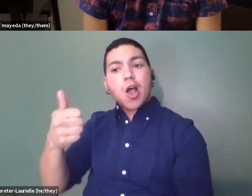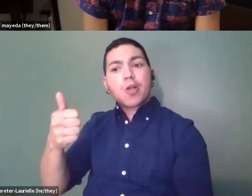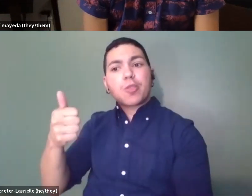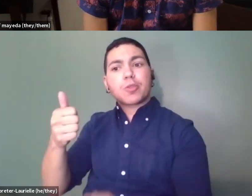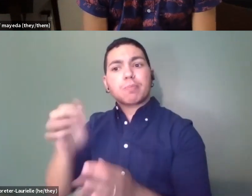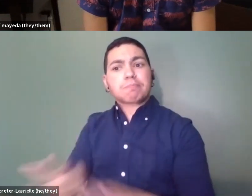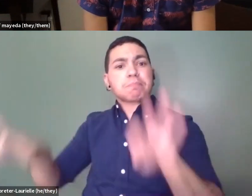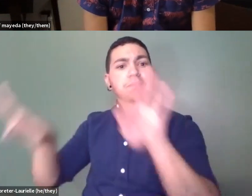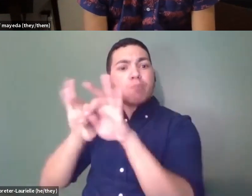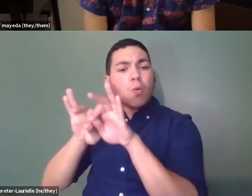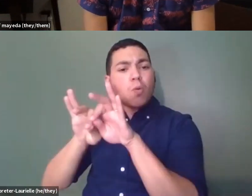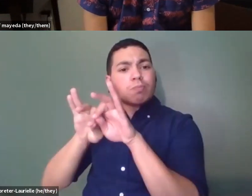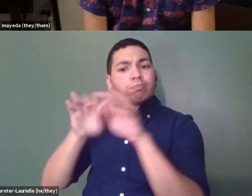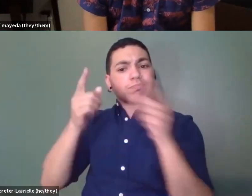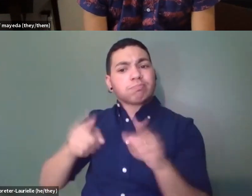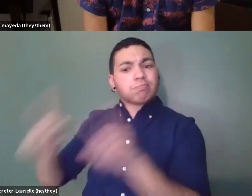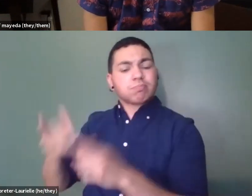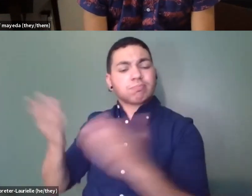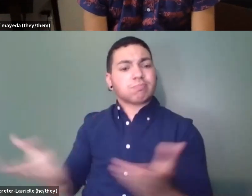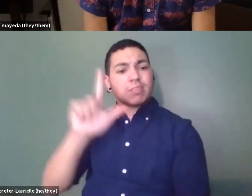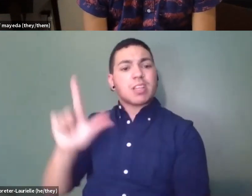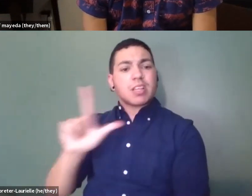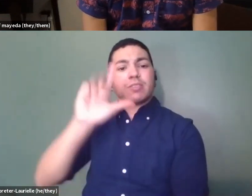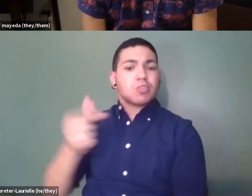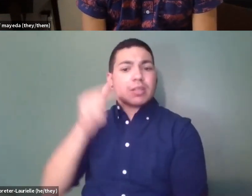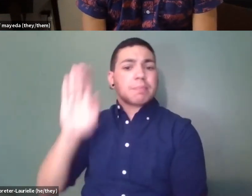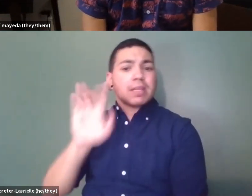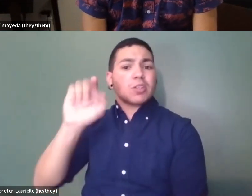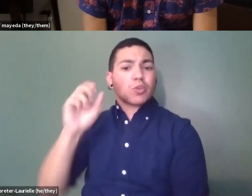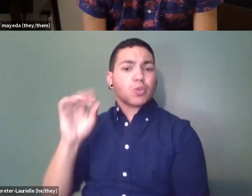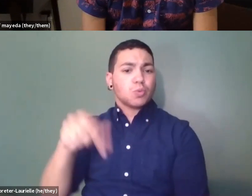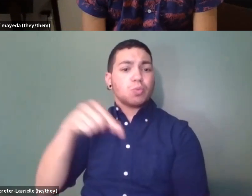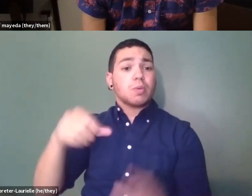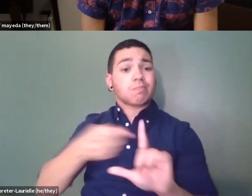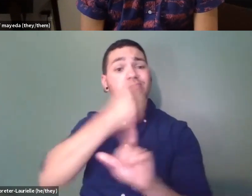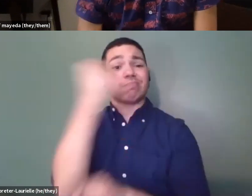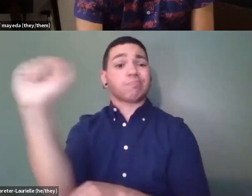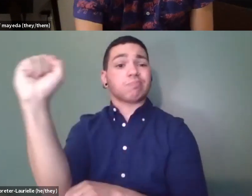weird or different. They called me a lot of names that I'm not going to repeat